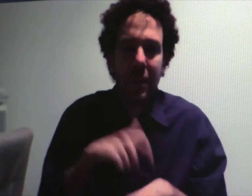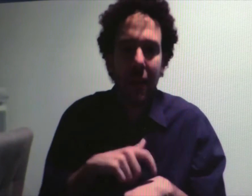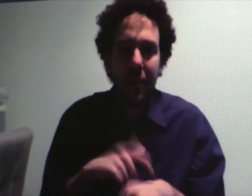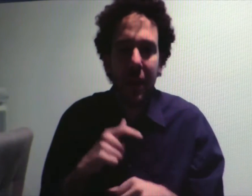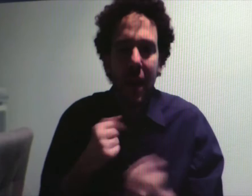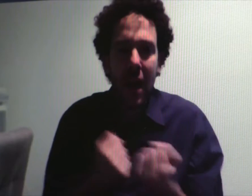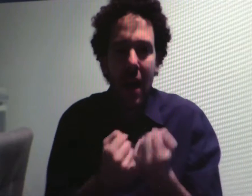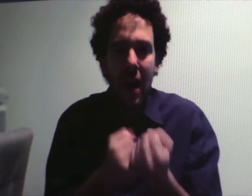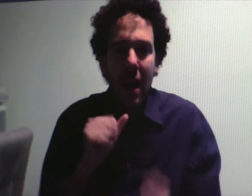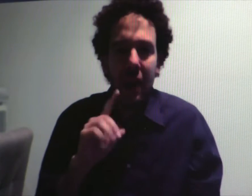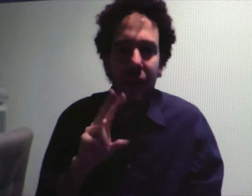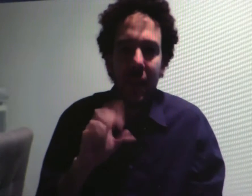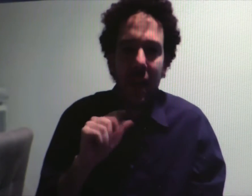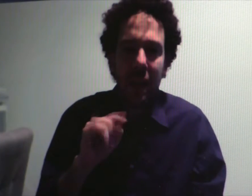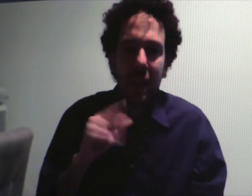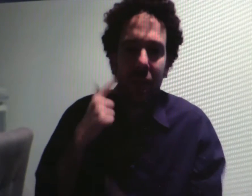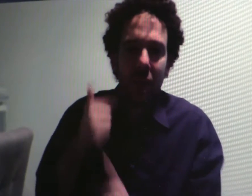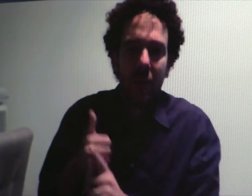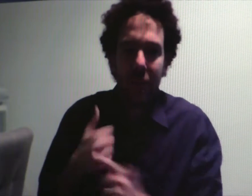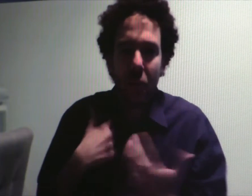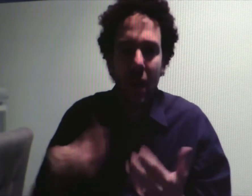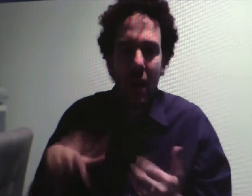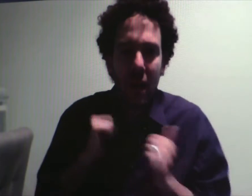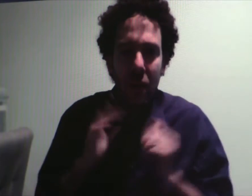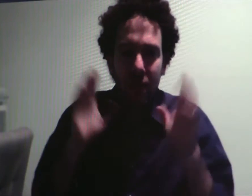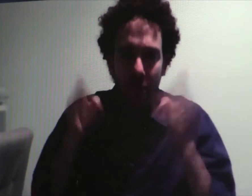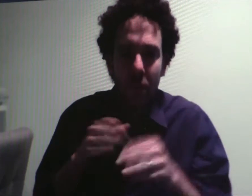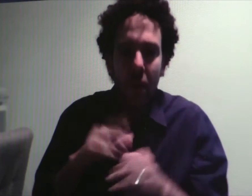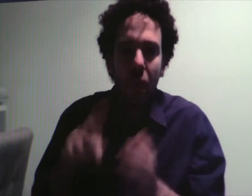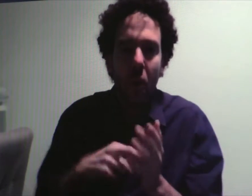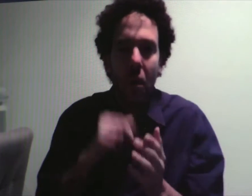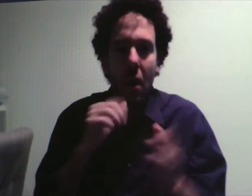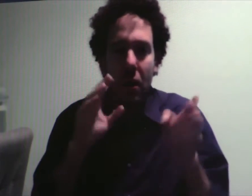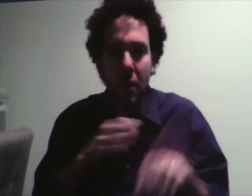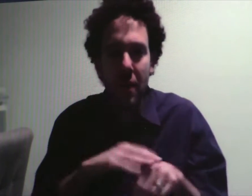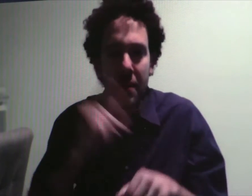That way the actors don't have to waste their time on advocating for themselves. We want the actors to focus on their roles,